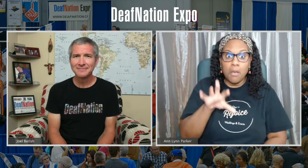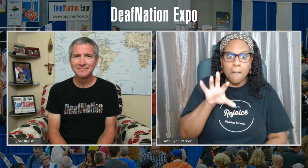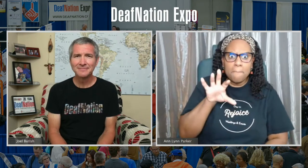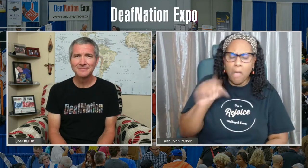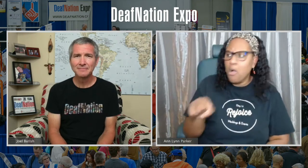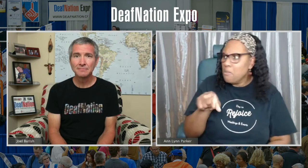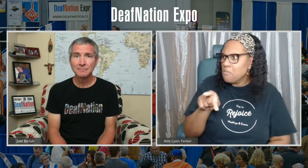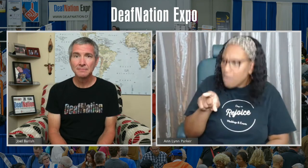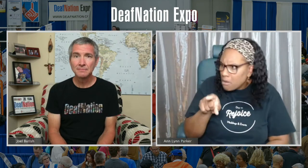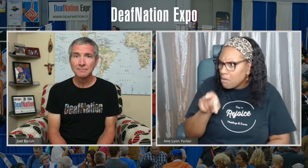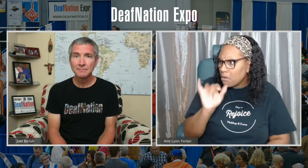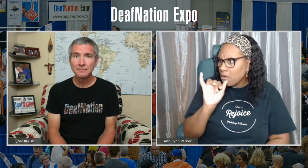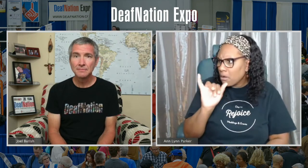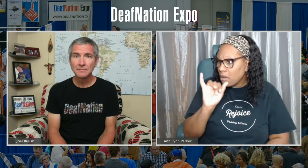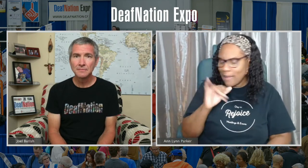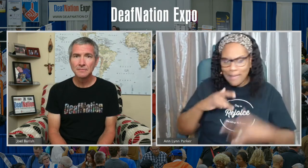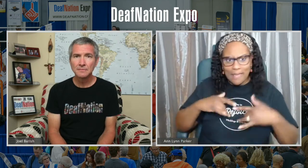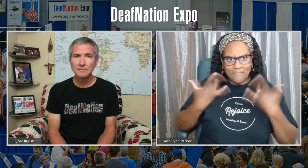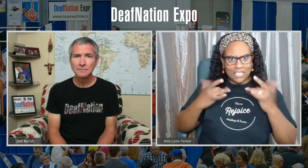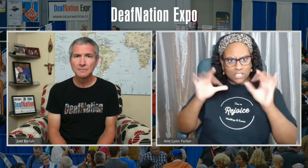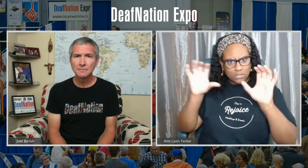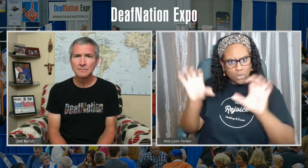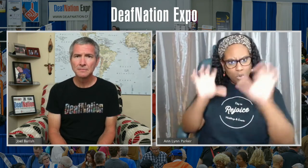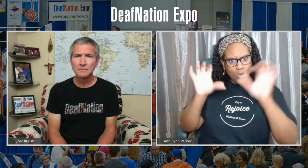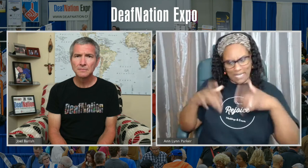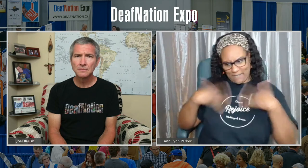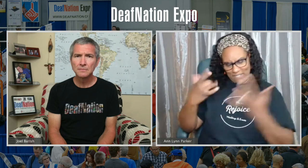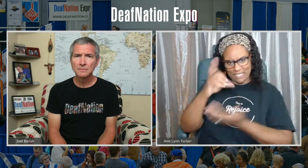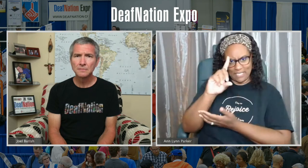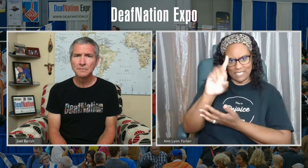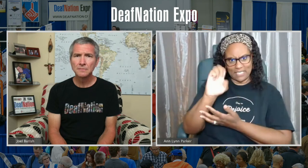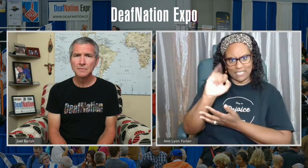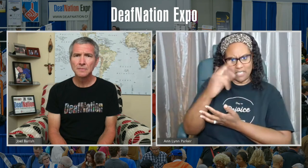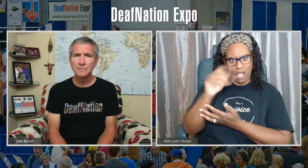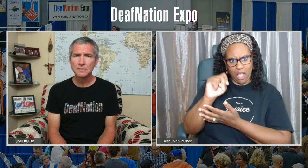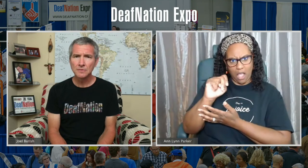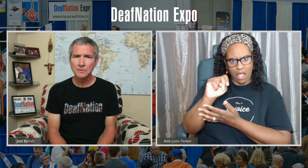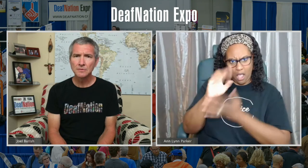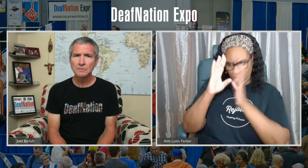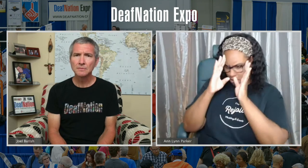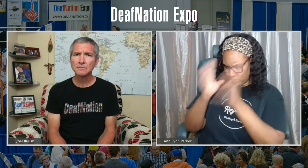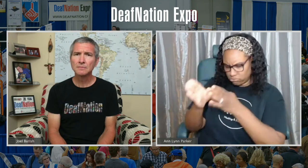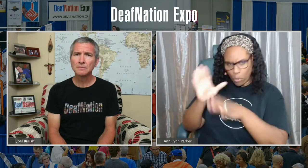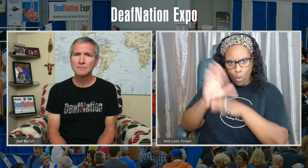I spotted something about event design,